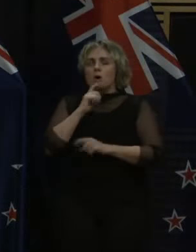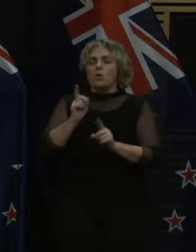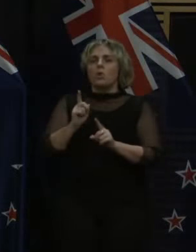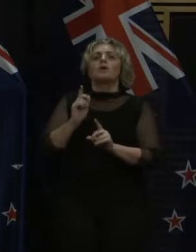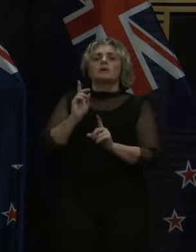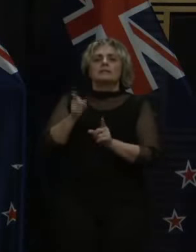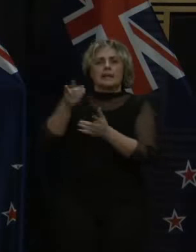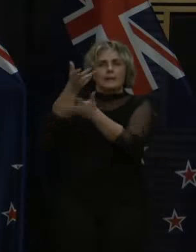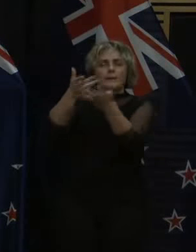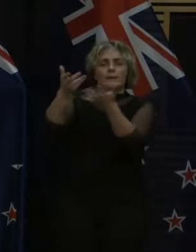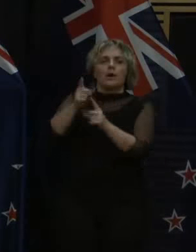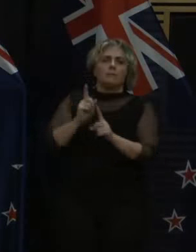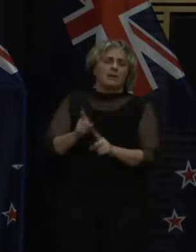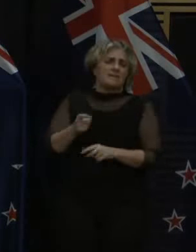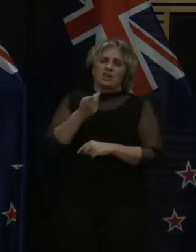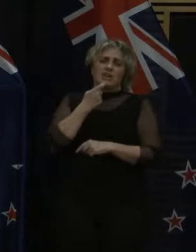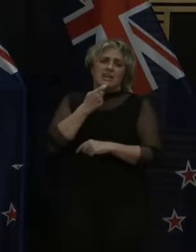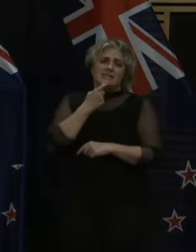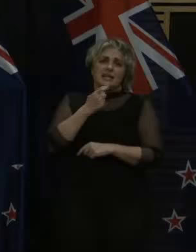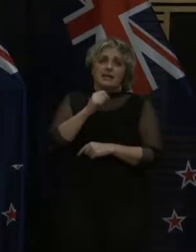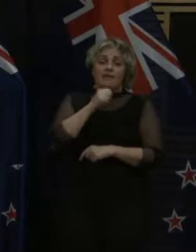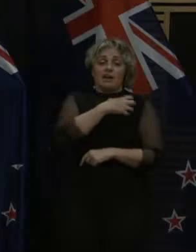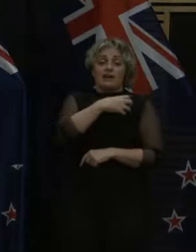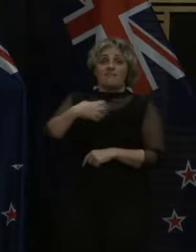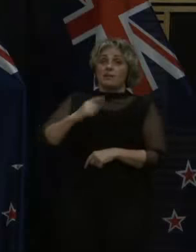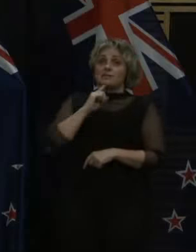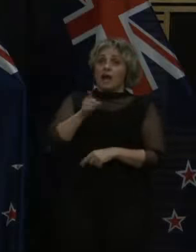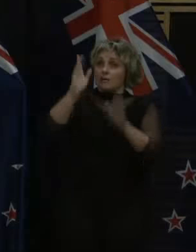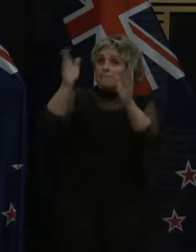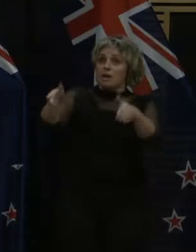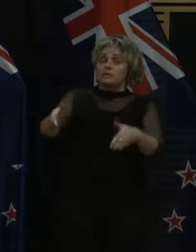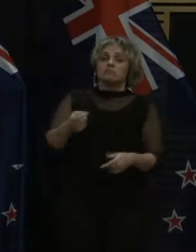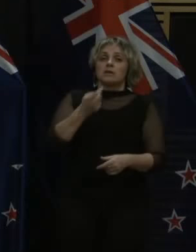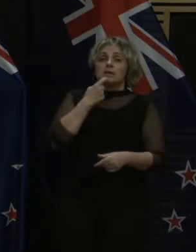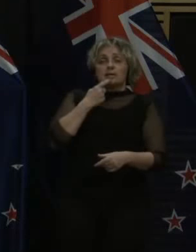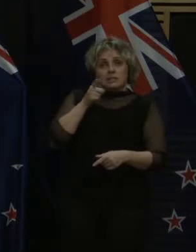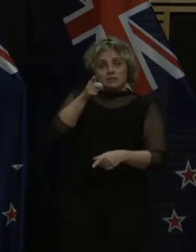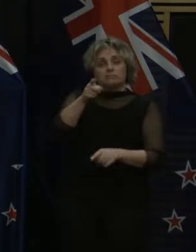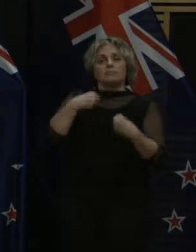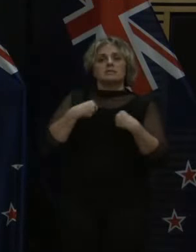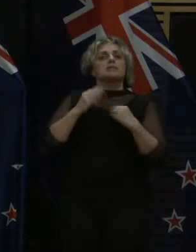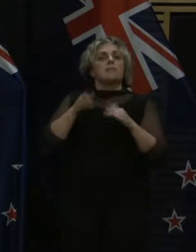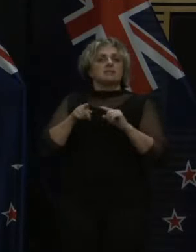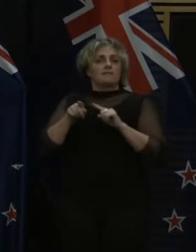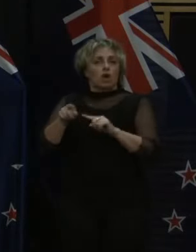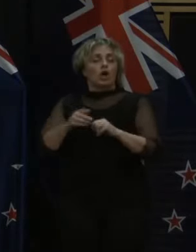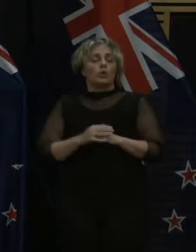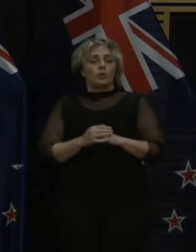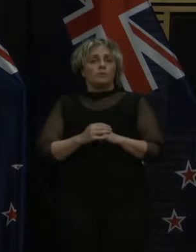considering whether it would be applied themselves. It's very straightforward for